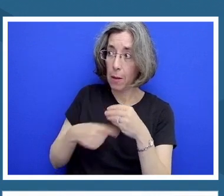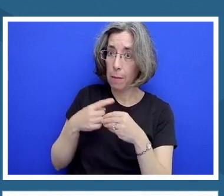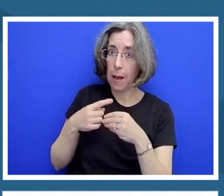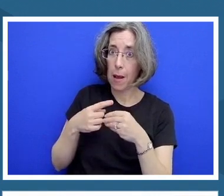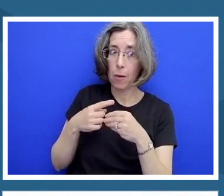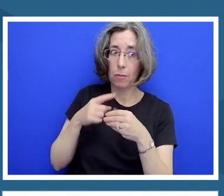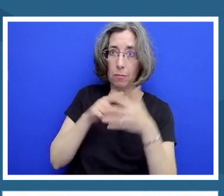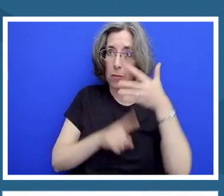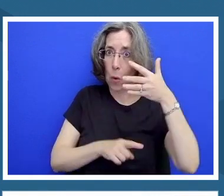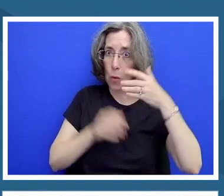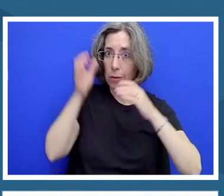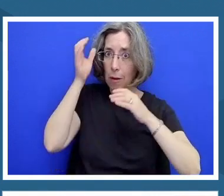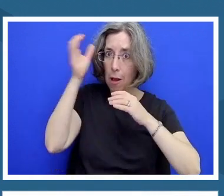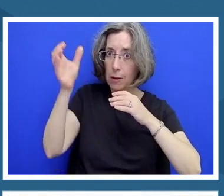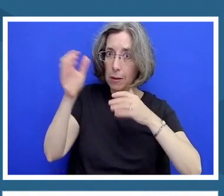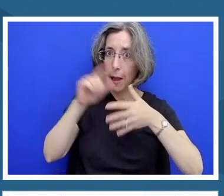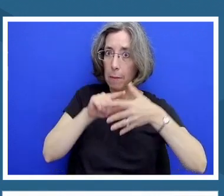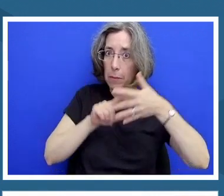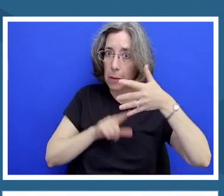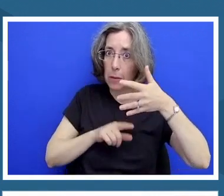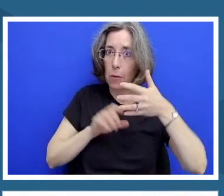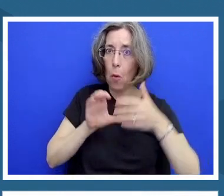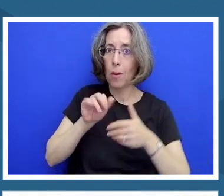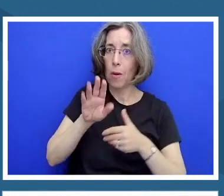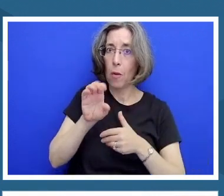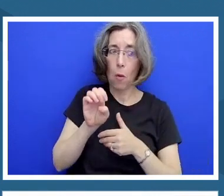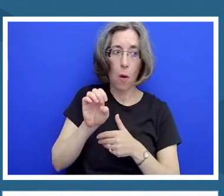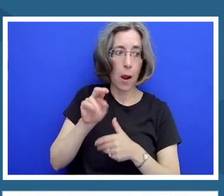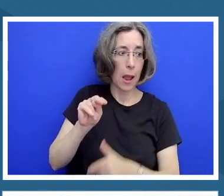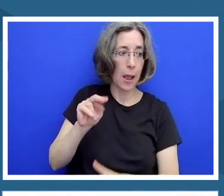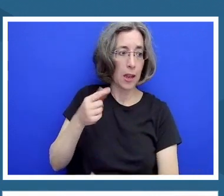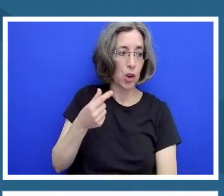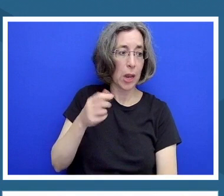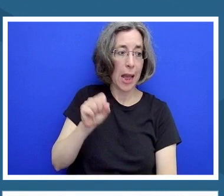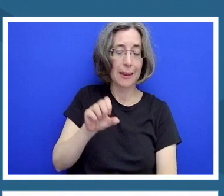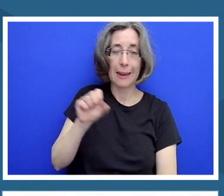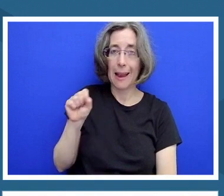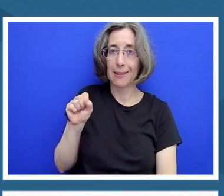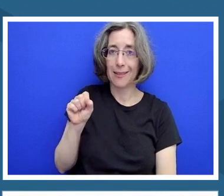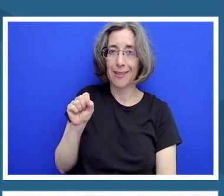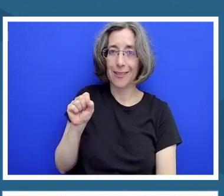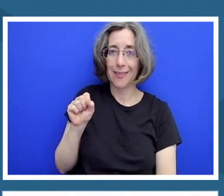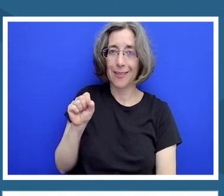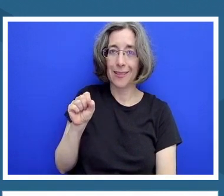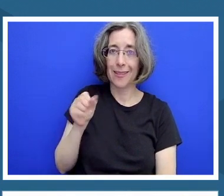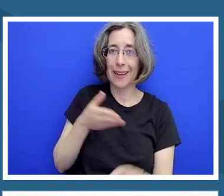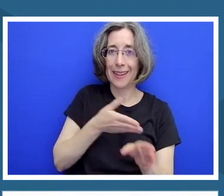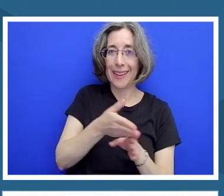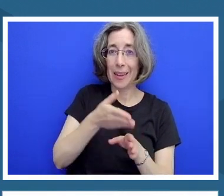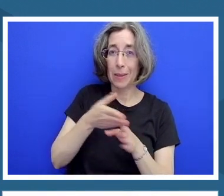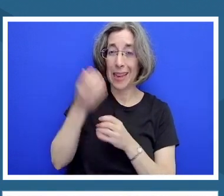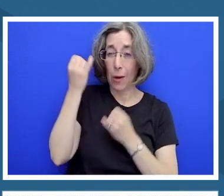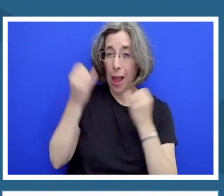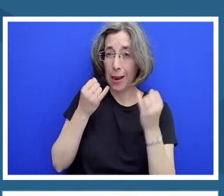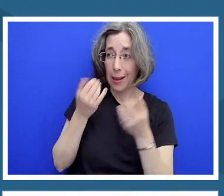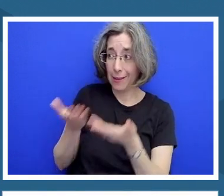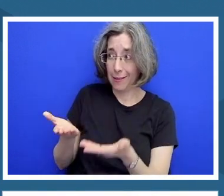the uh core ngss and ngss disciplinary ideas